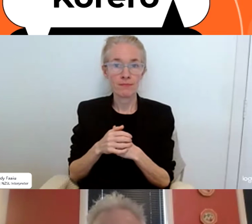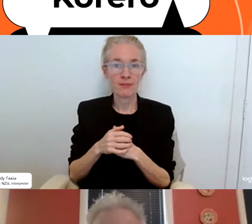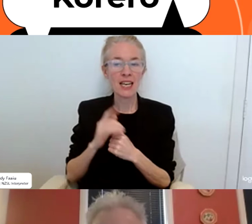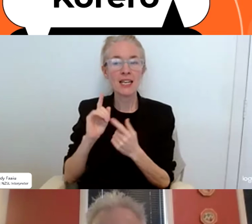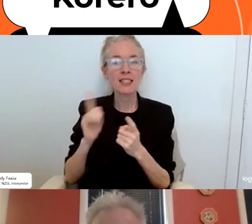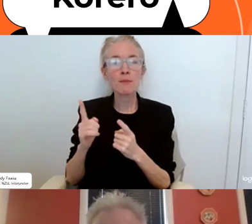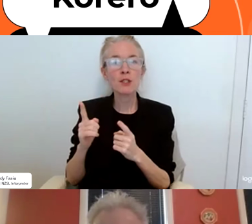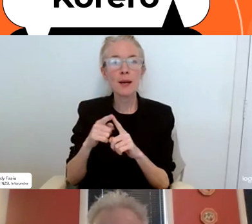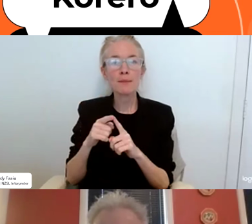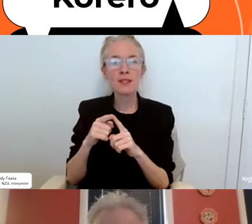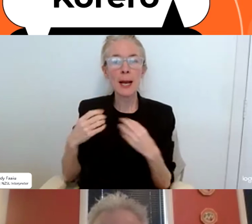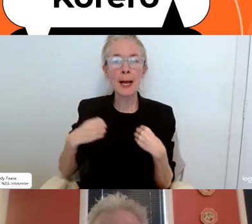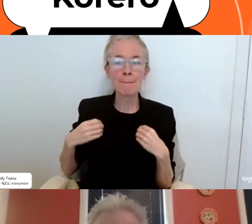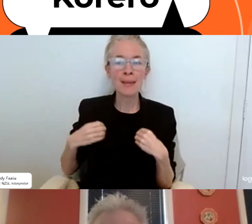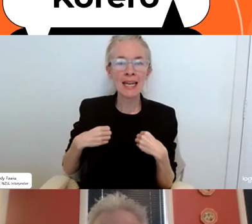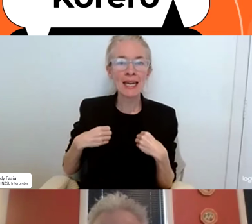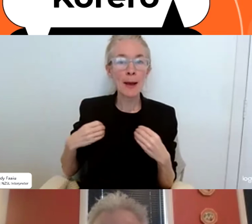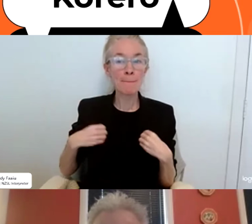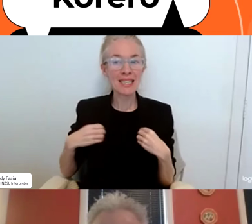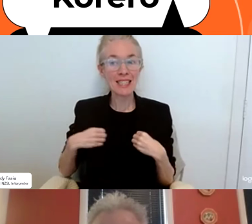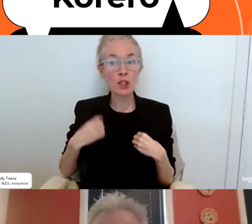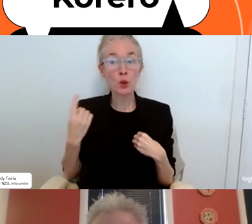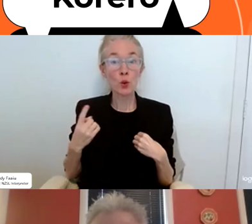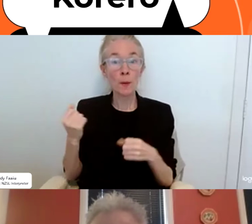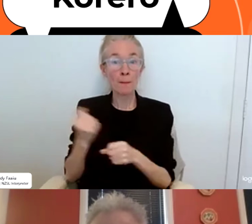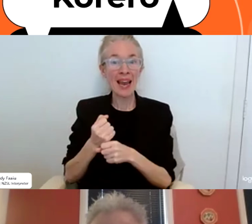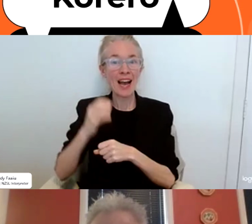cover it automatically. I think there's got to be a lot of teamwork